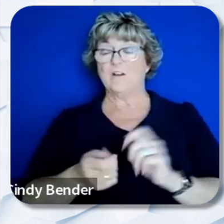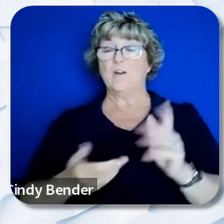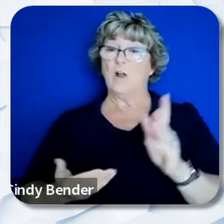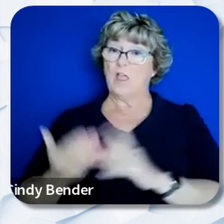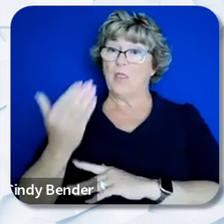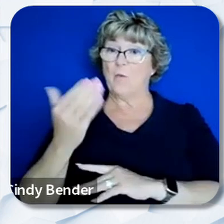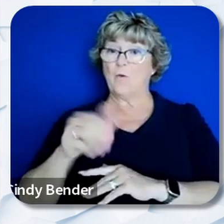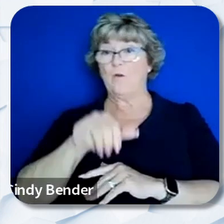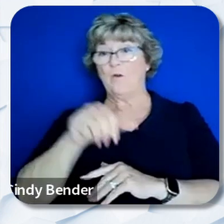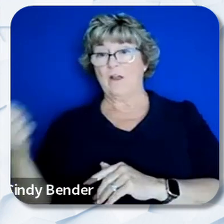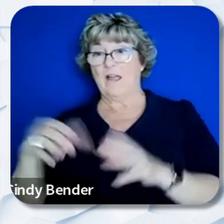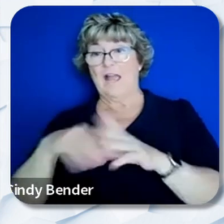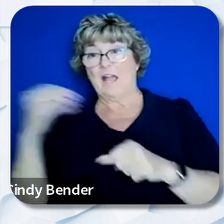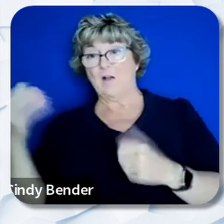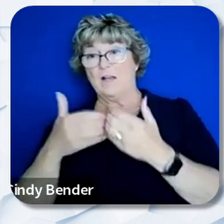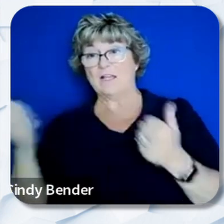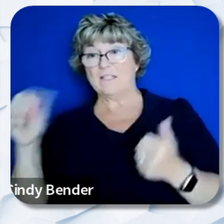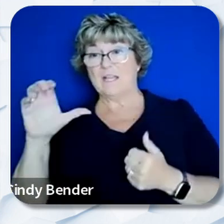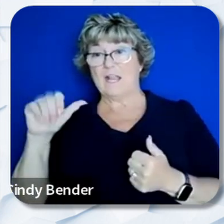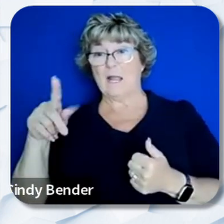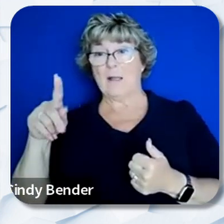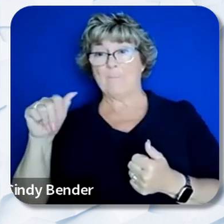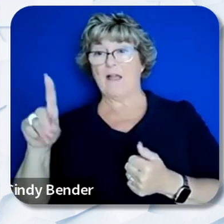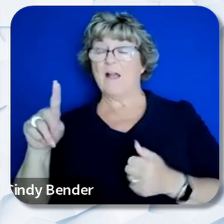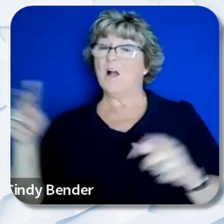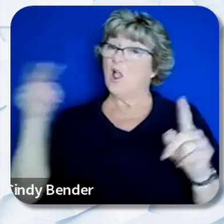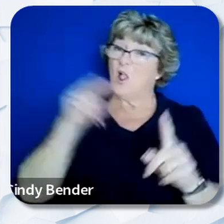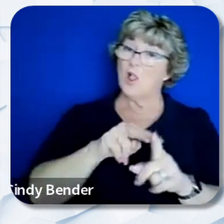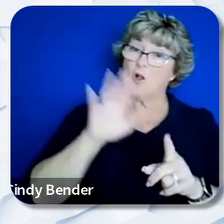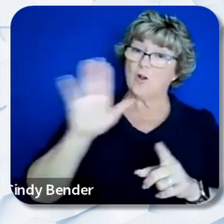outside of CALPADS. So we want districts to look inside their data. Make sure it's accurate.